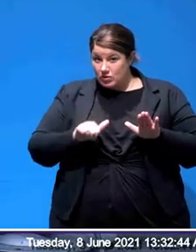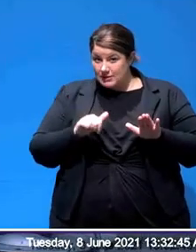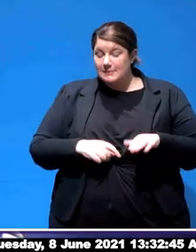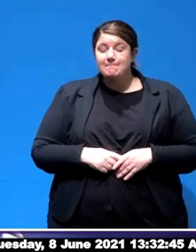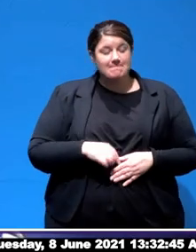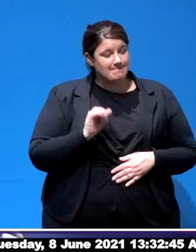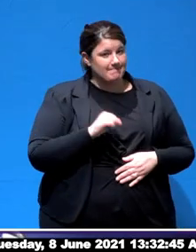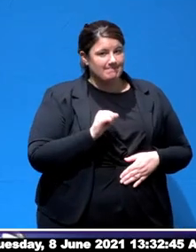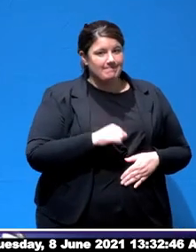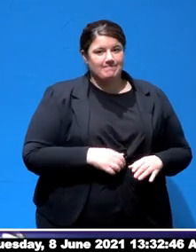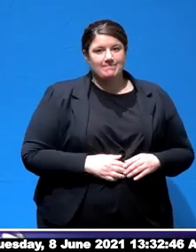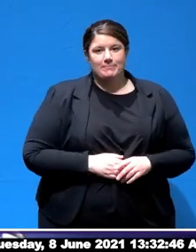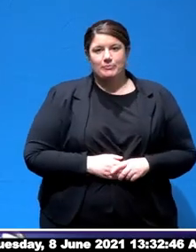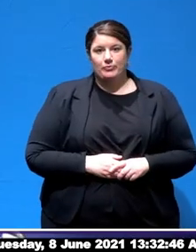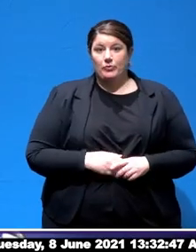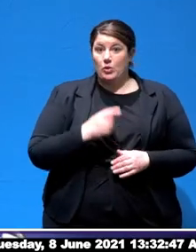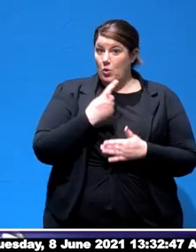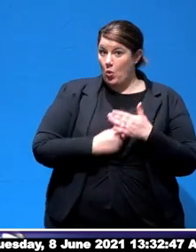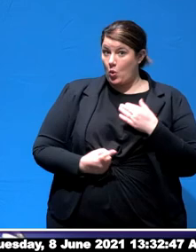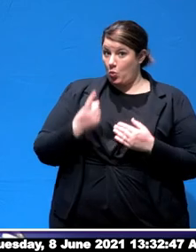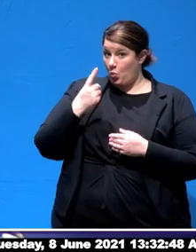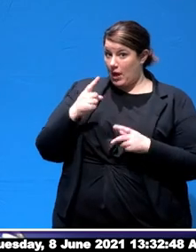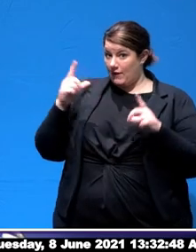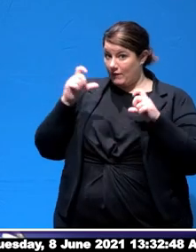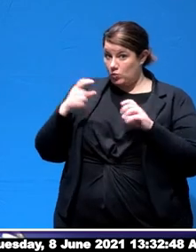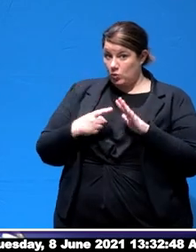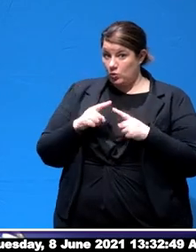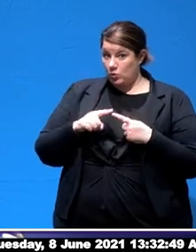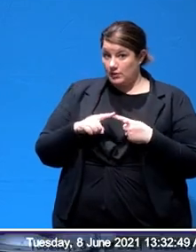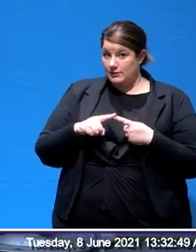That is the only photograph that you wish to tender? For today.